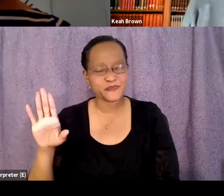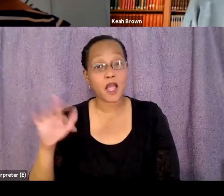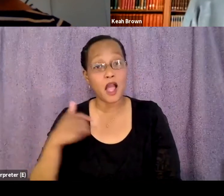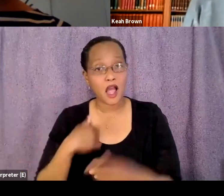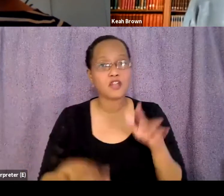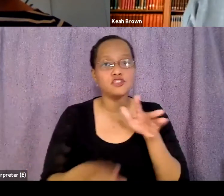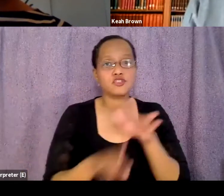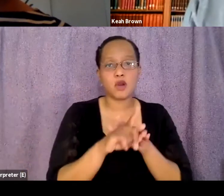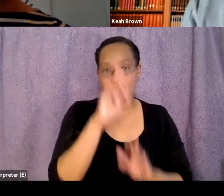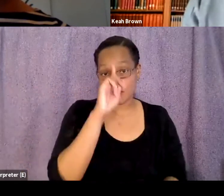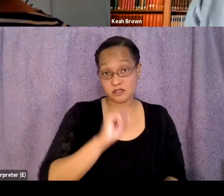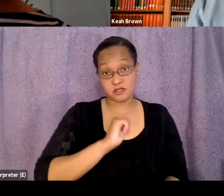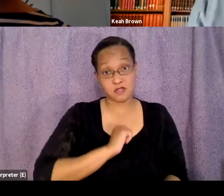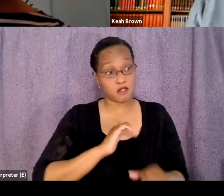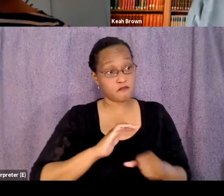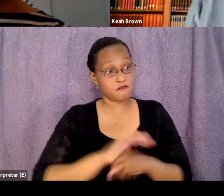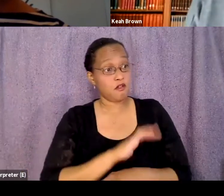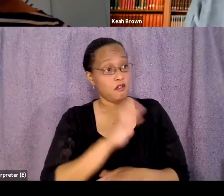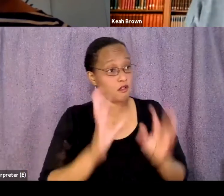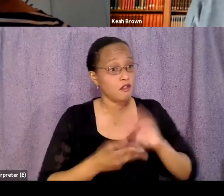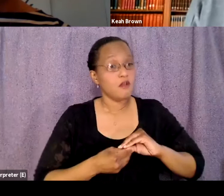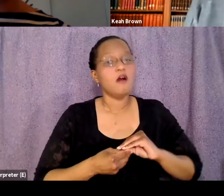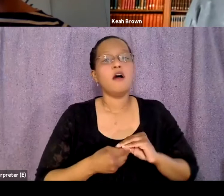then that's you know the best base lines.